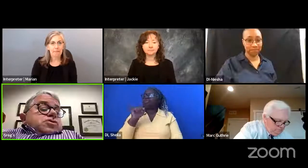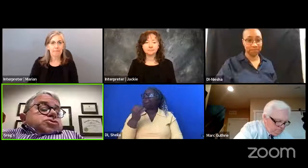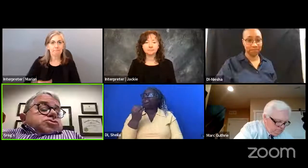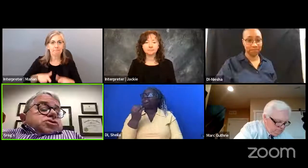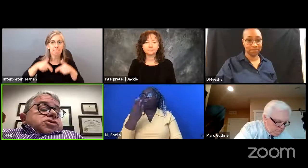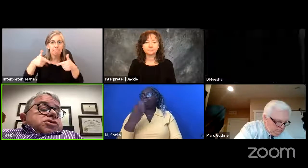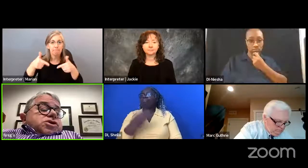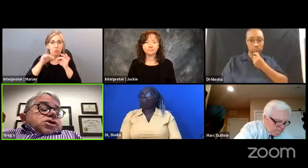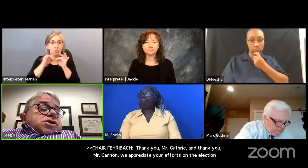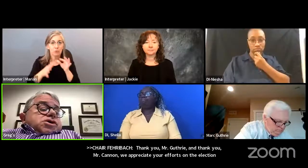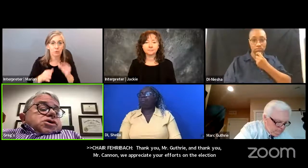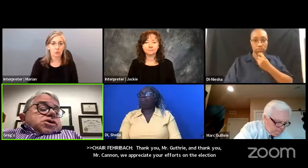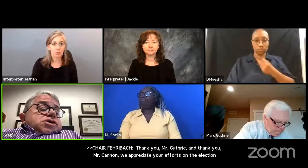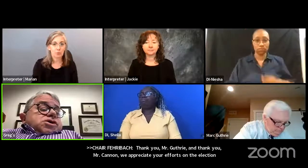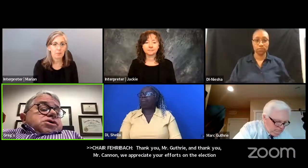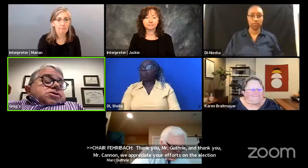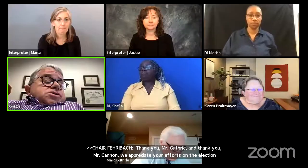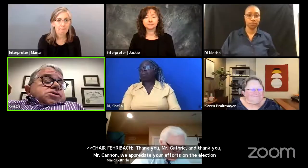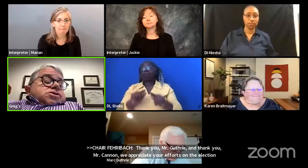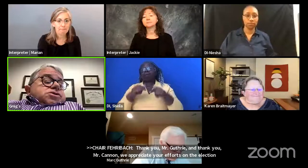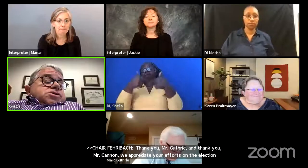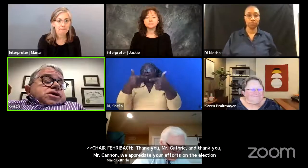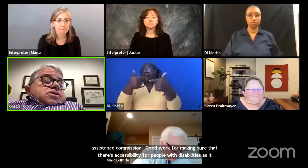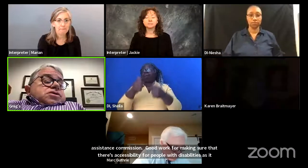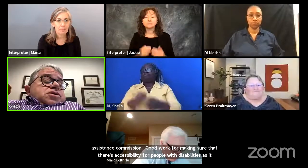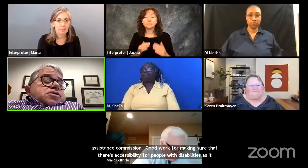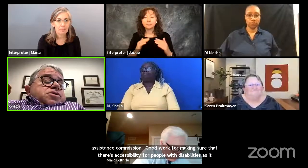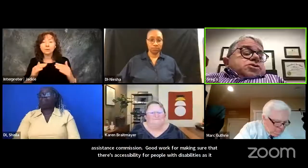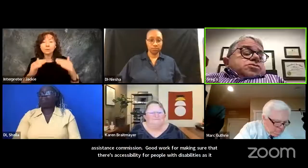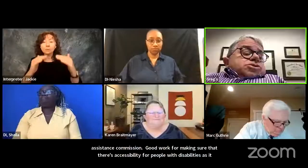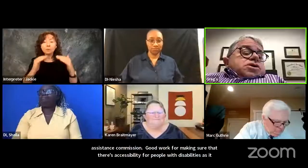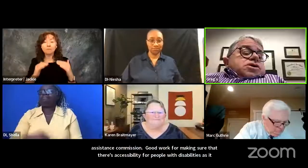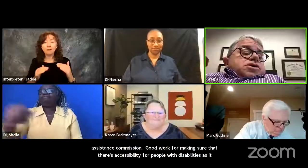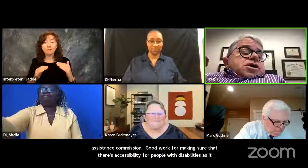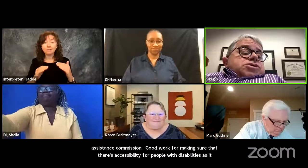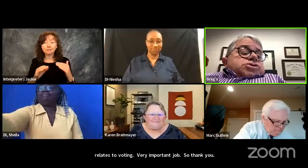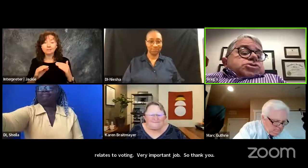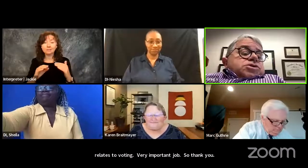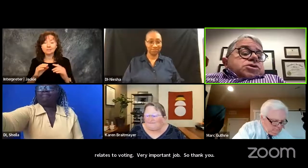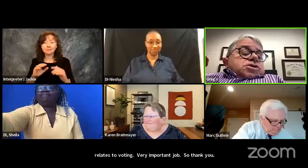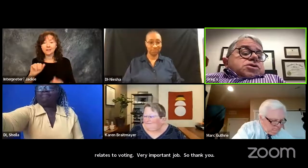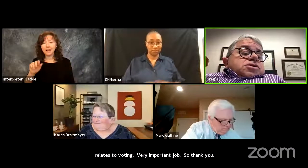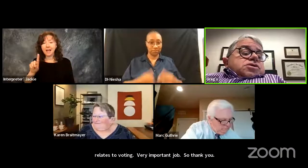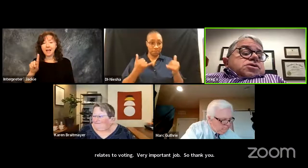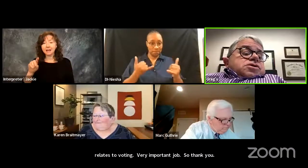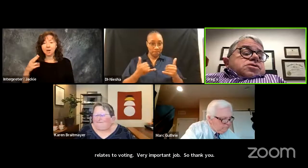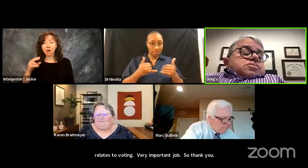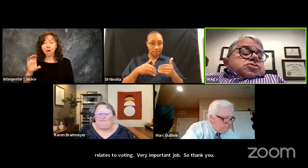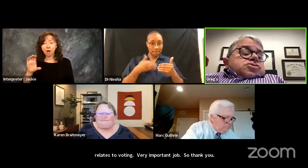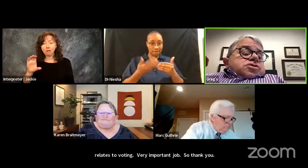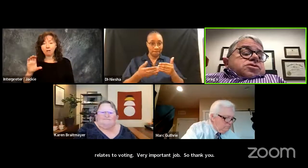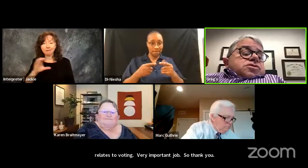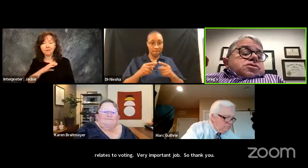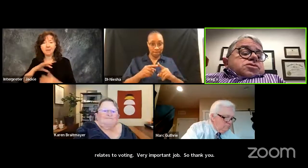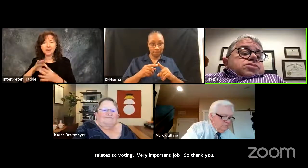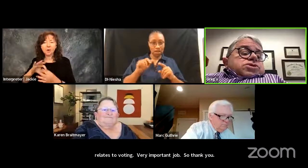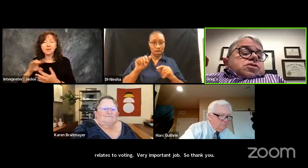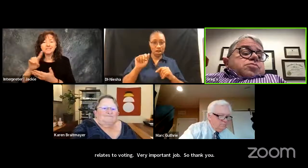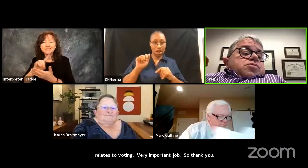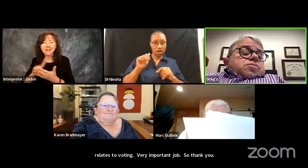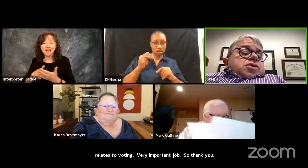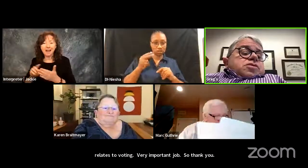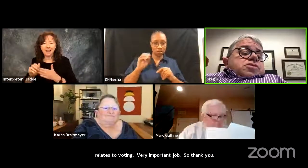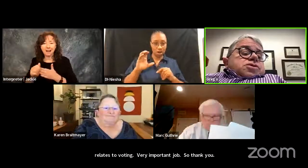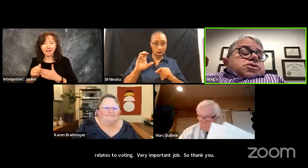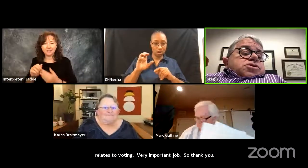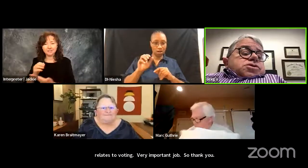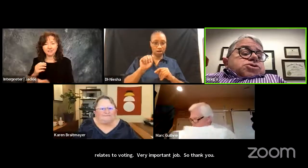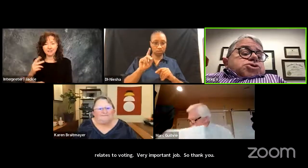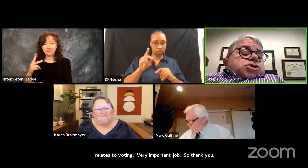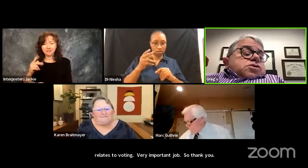Moving on to the Ad Hoc Committee on Design Guidance, with Ms. Karen Braitmayer as Chair